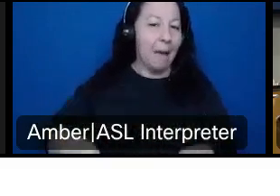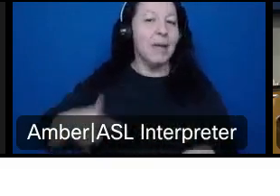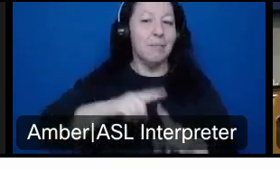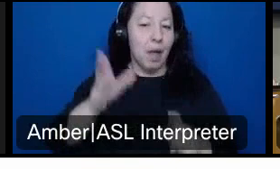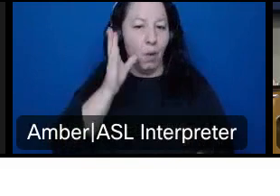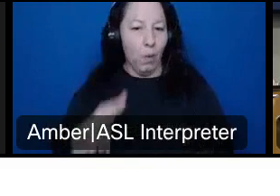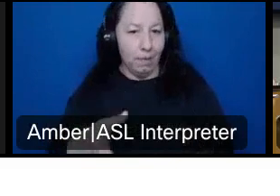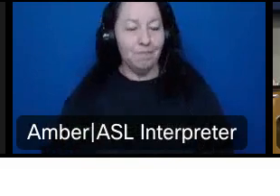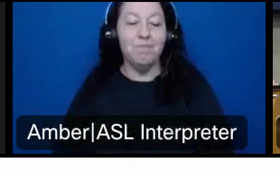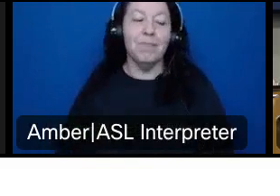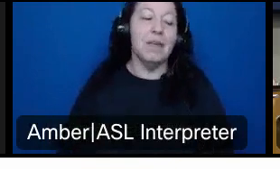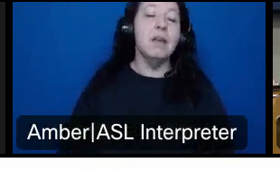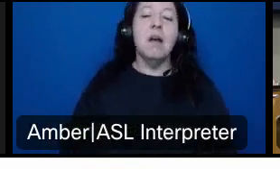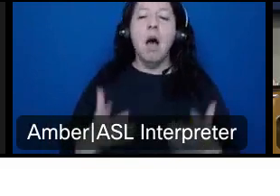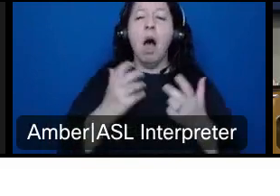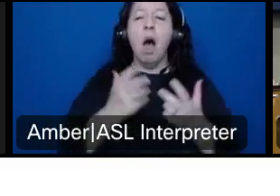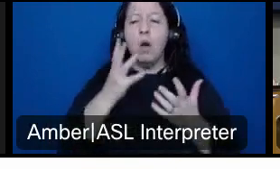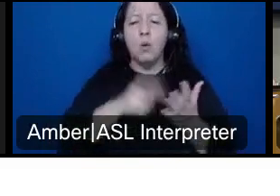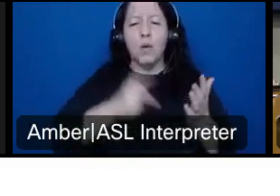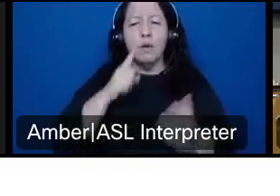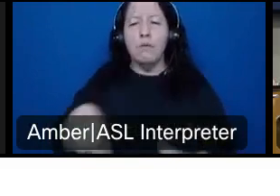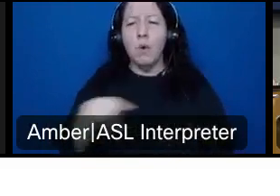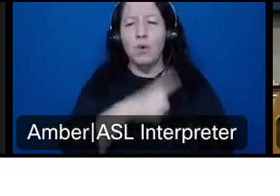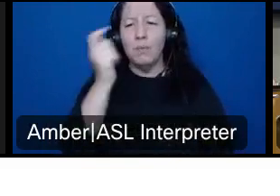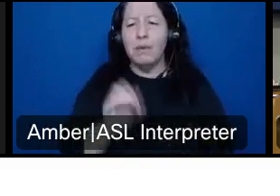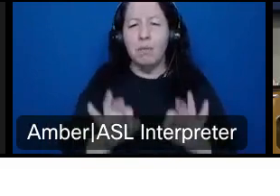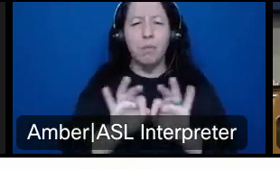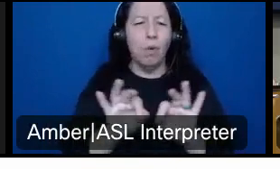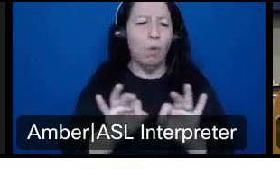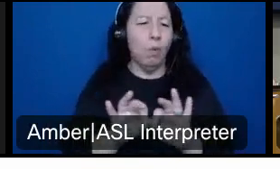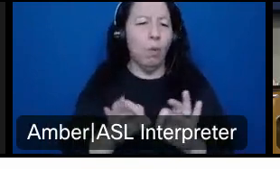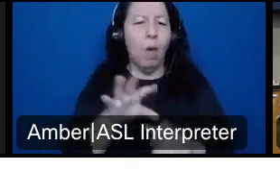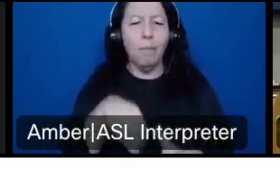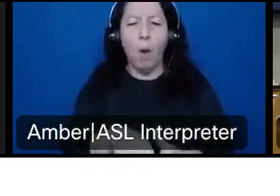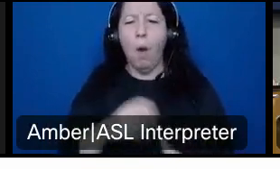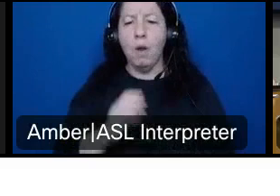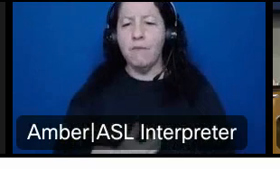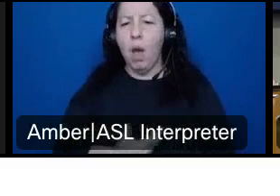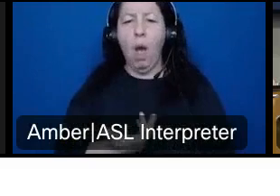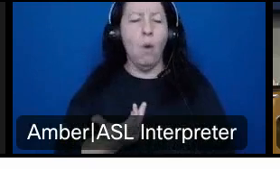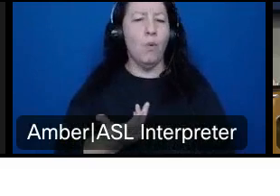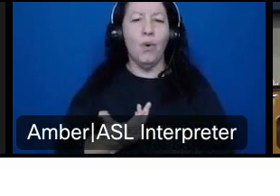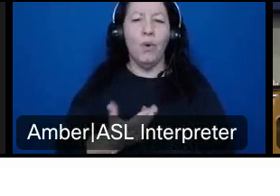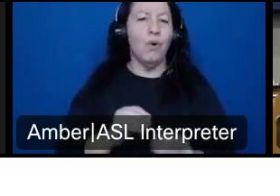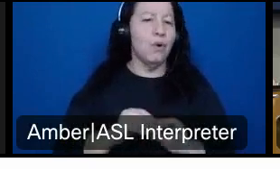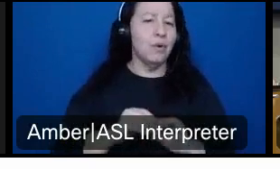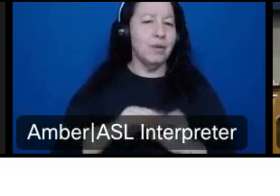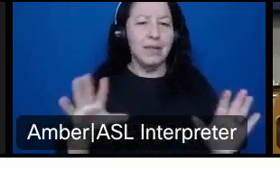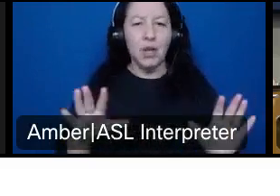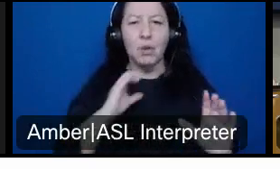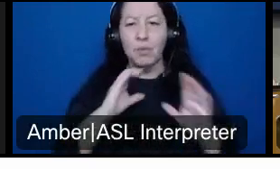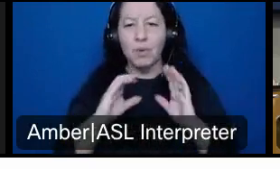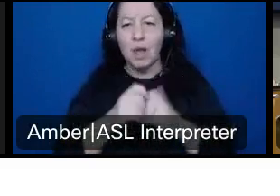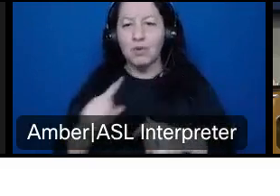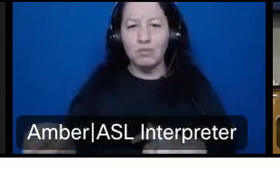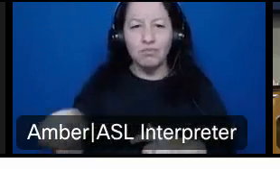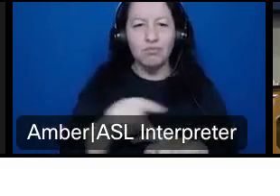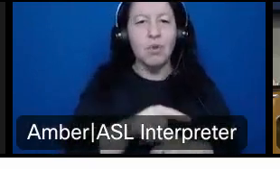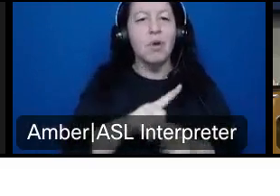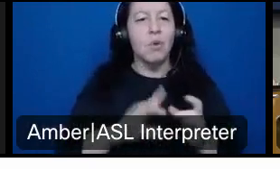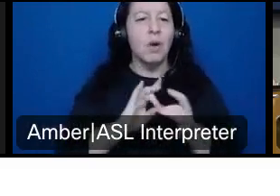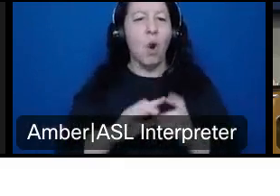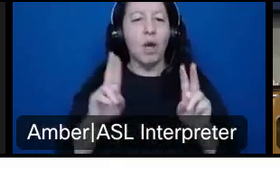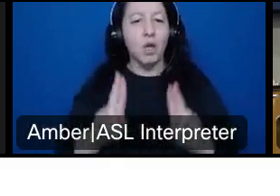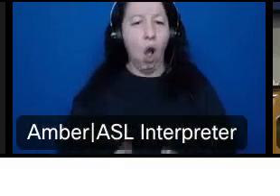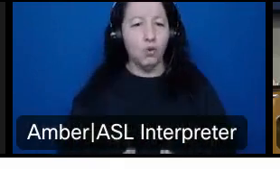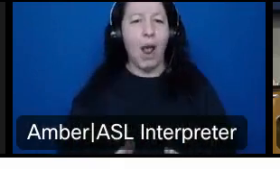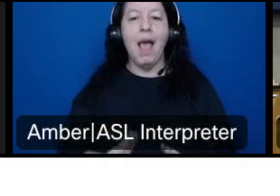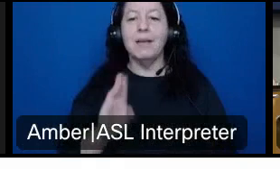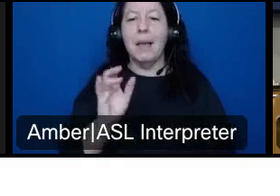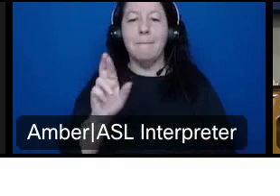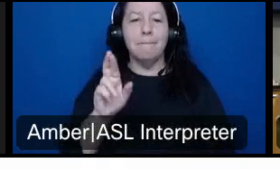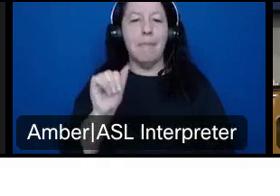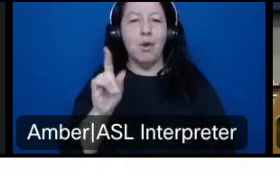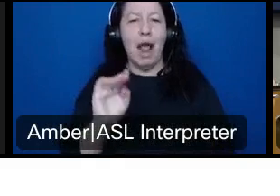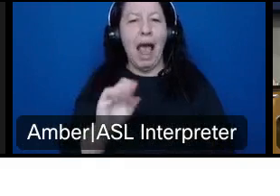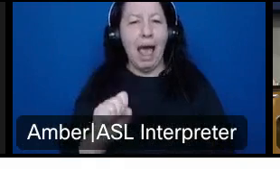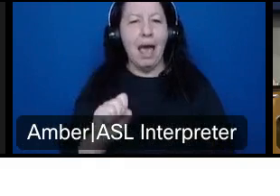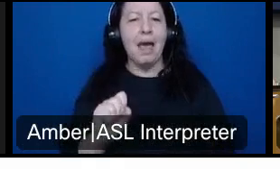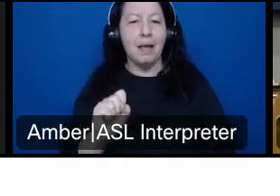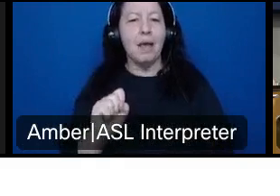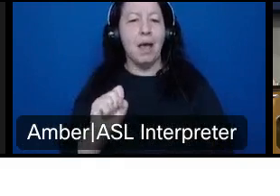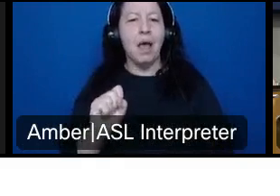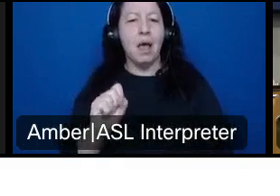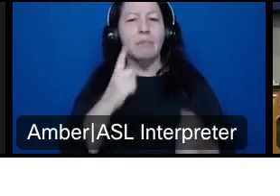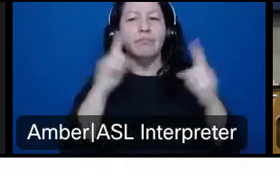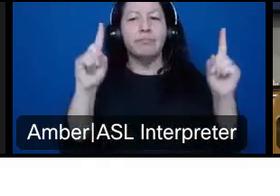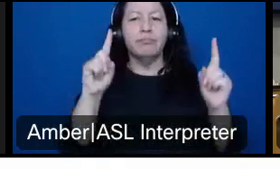I want to read to you because it's important as part of our transparency of contracts that may or ATMs issued an executive order on October 72022allowingthecity to expedite its procurement processes to time.